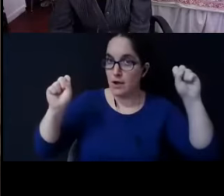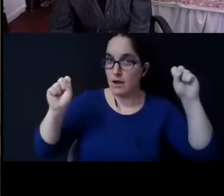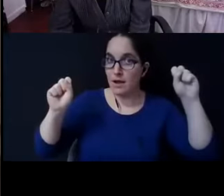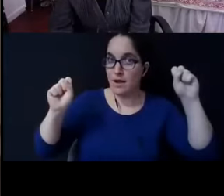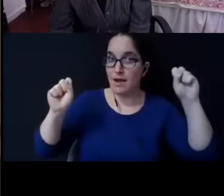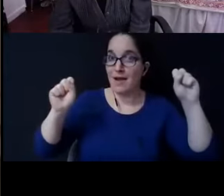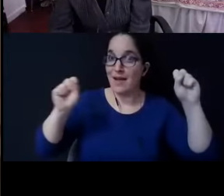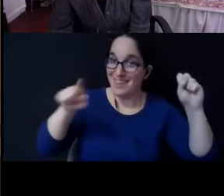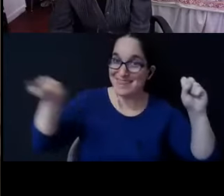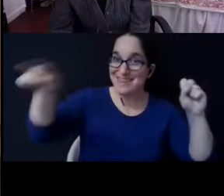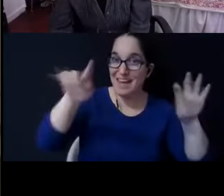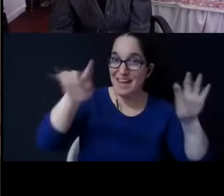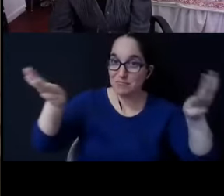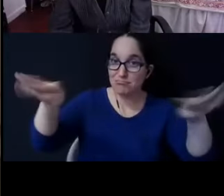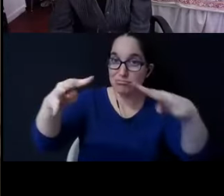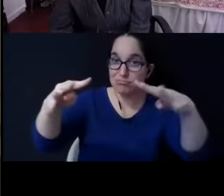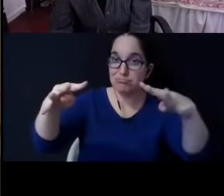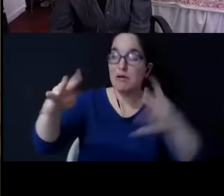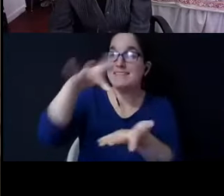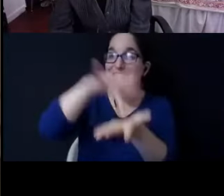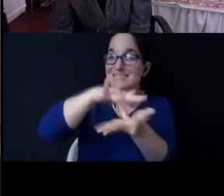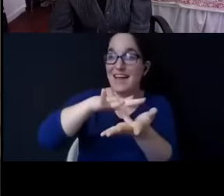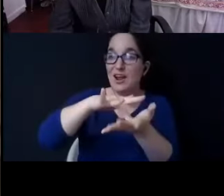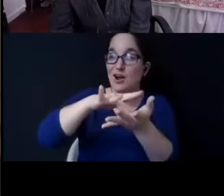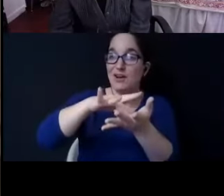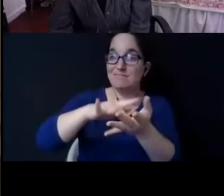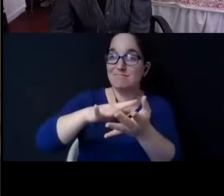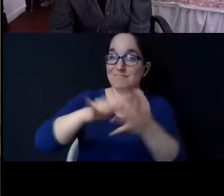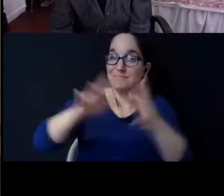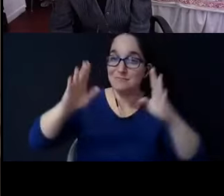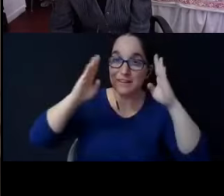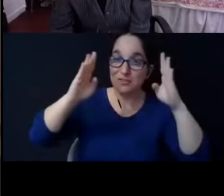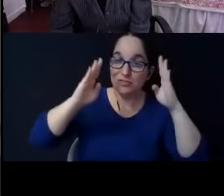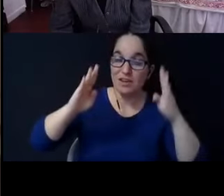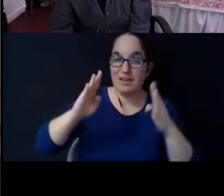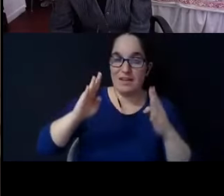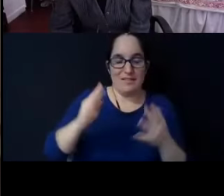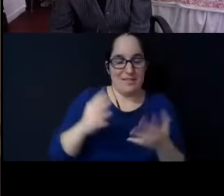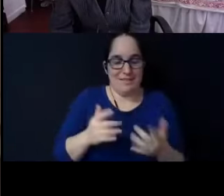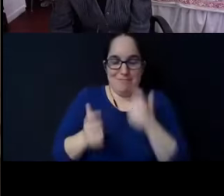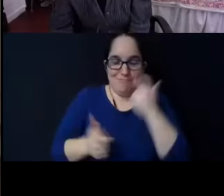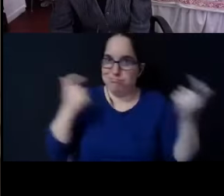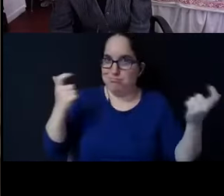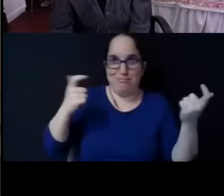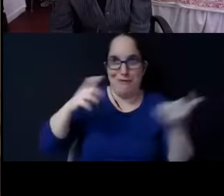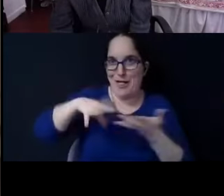the class. I think that's the biggest thing I learned and I think that's, that's the right way